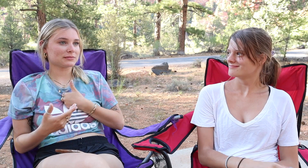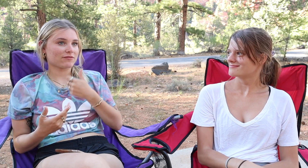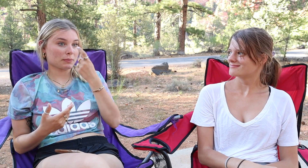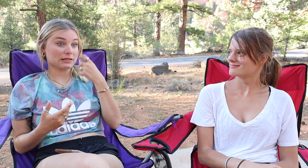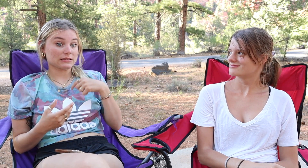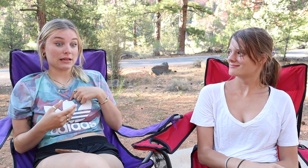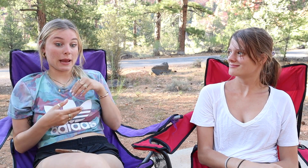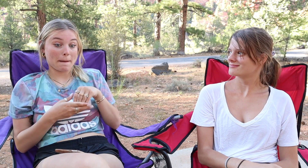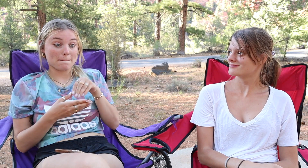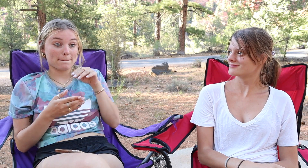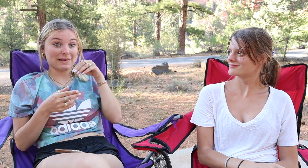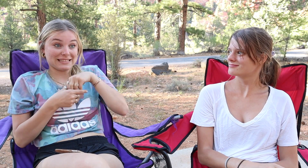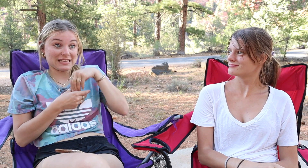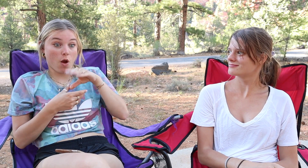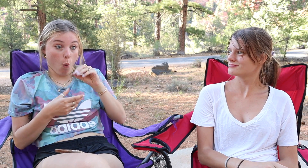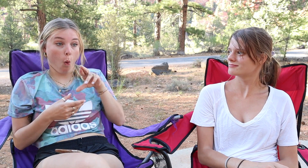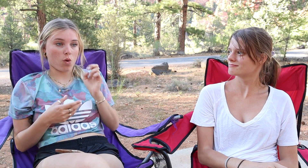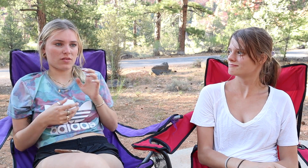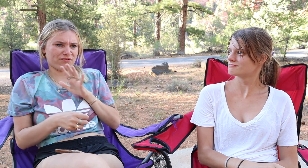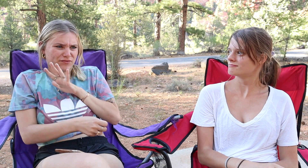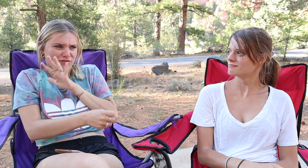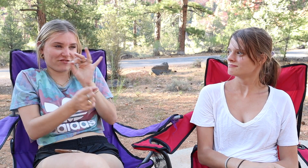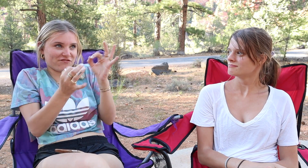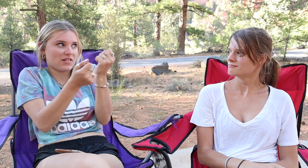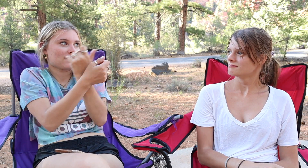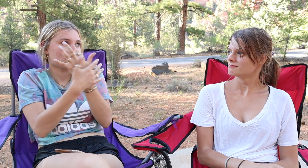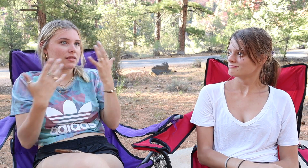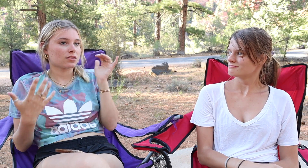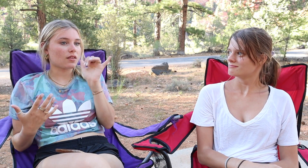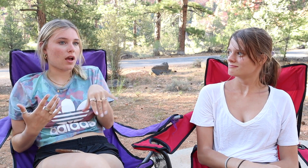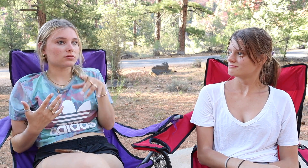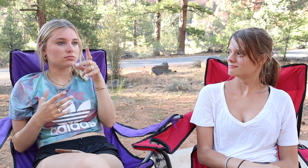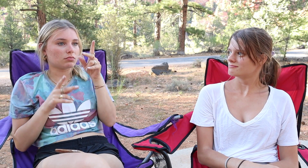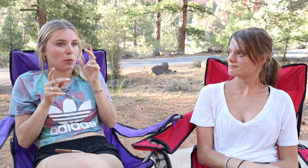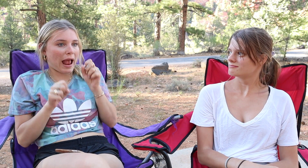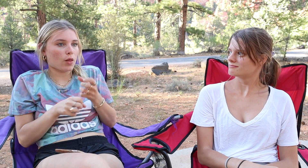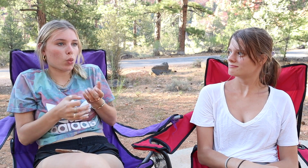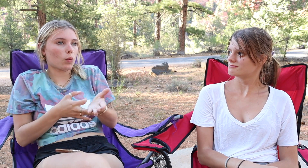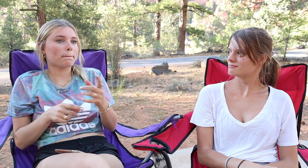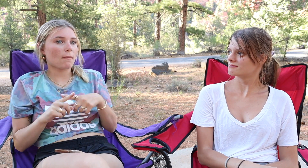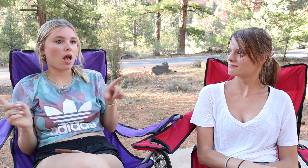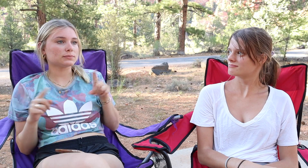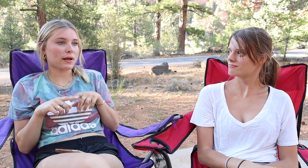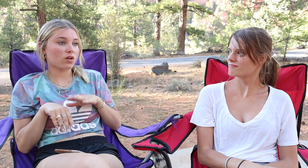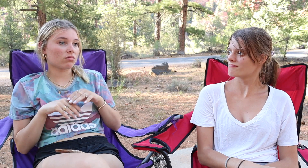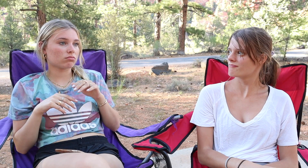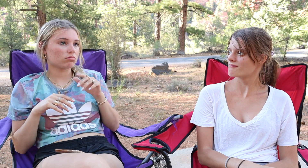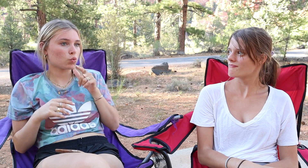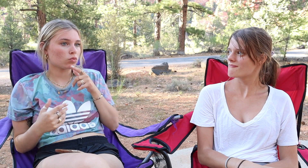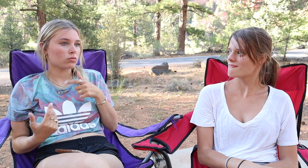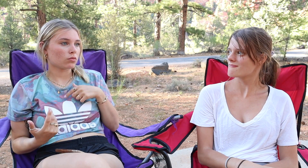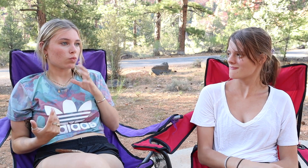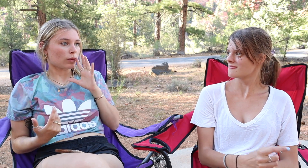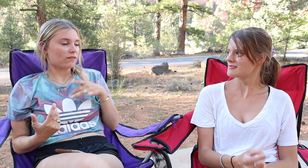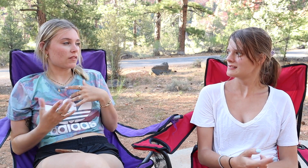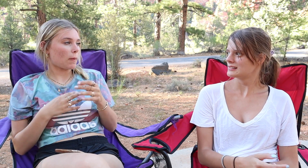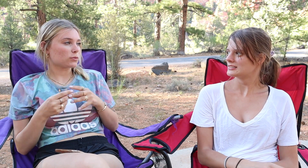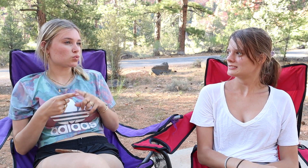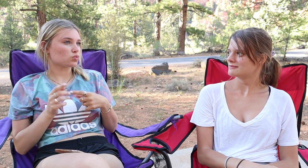inside the core is full of everything about you people can get through to the core but it depends on who you would allow to see like feeling comfortable to show